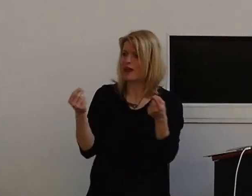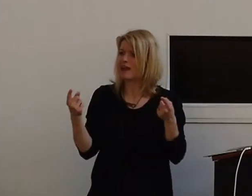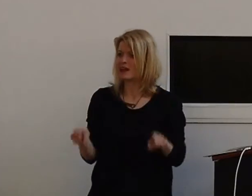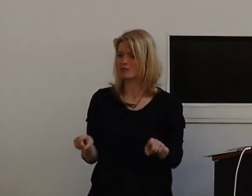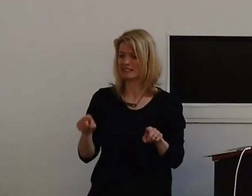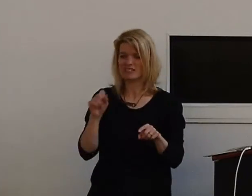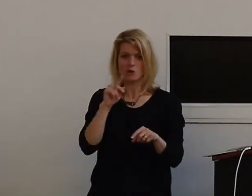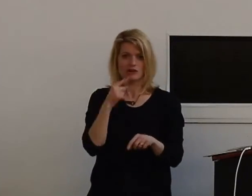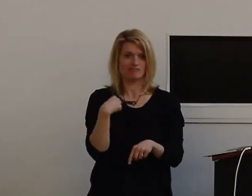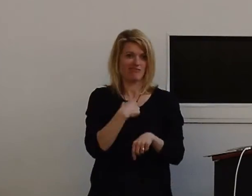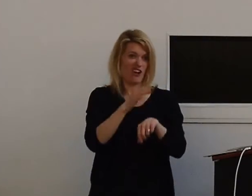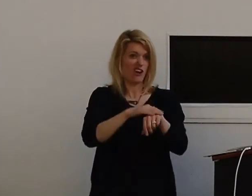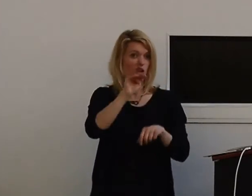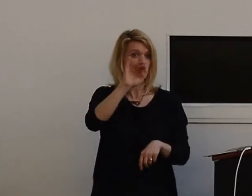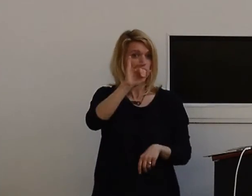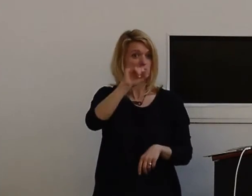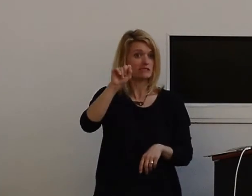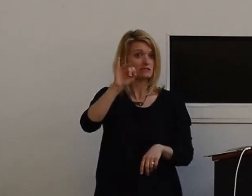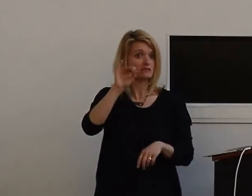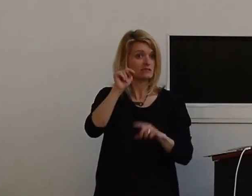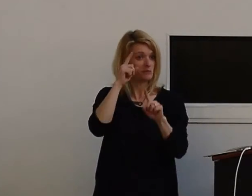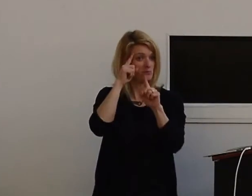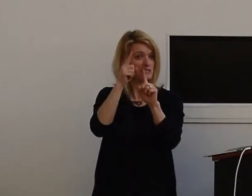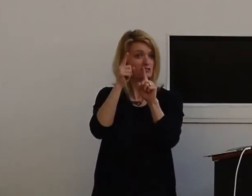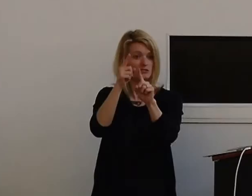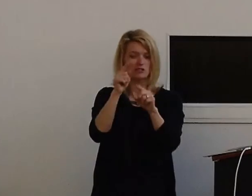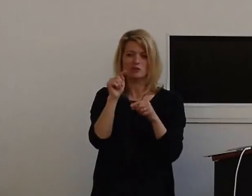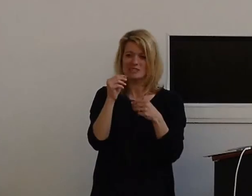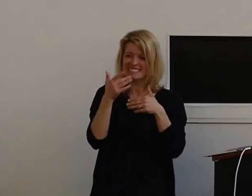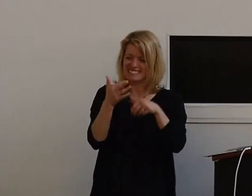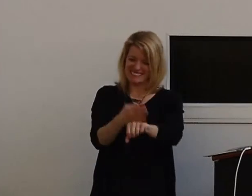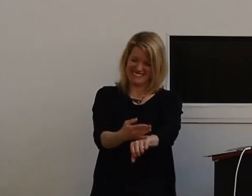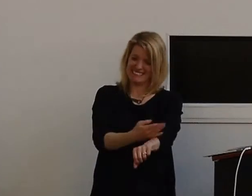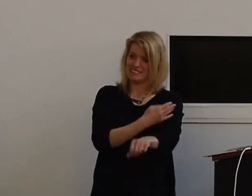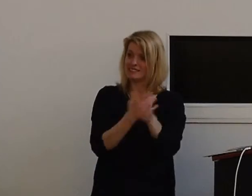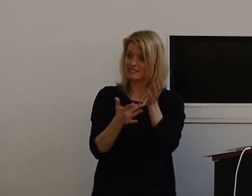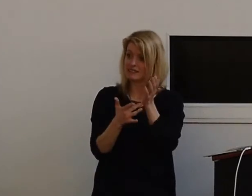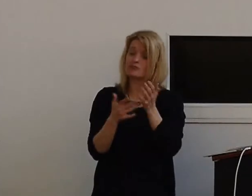and not be thrown off by jerky movements. We want knowledge, and we want learning to happen.